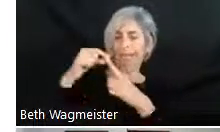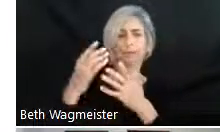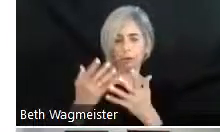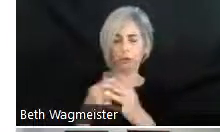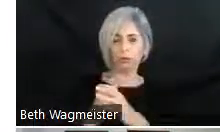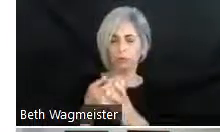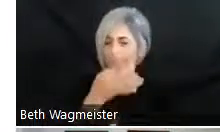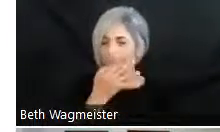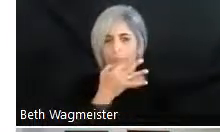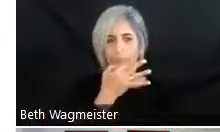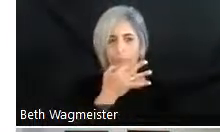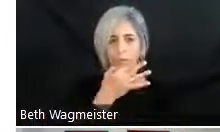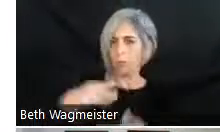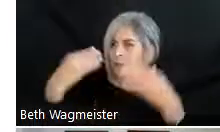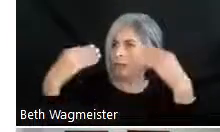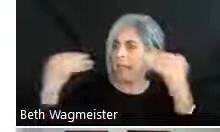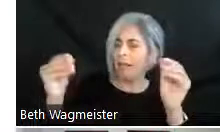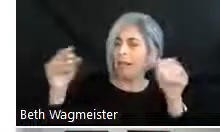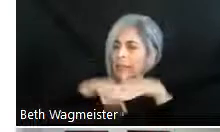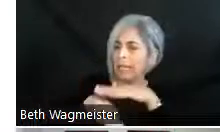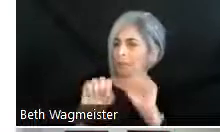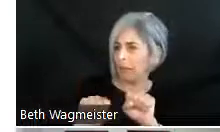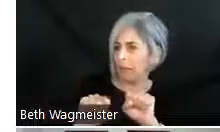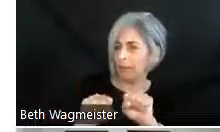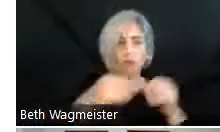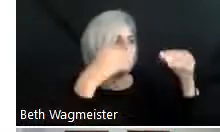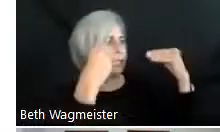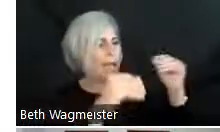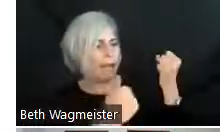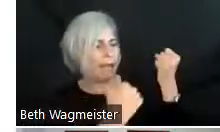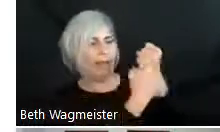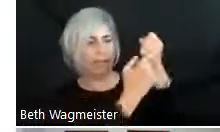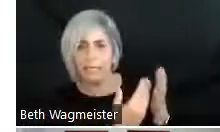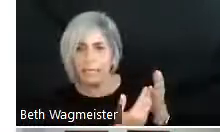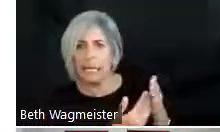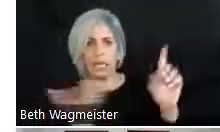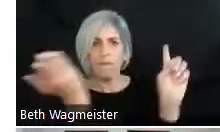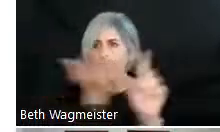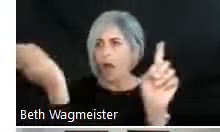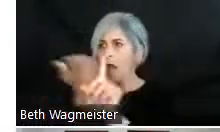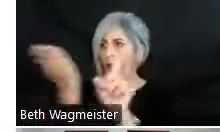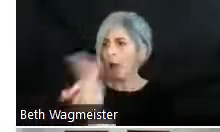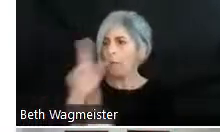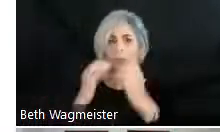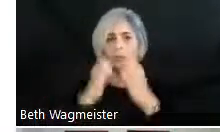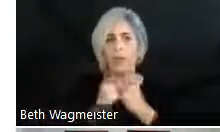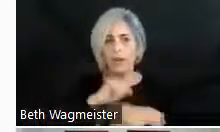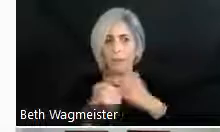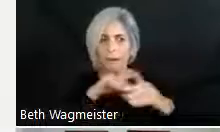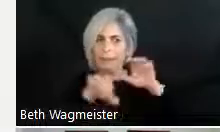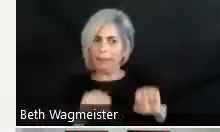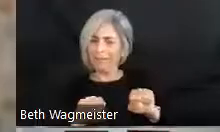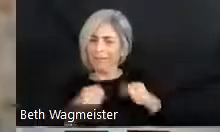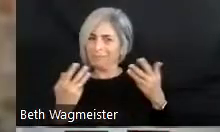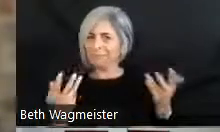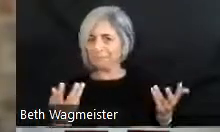to sell accessibility and advocacy and convince people to care about accessibility.